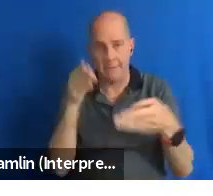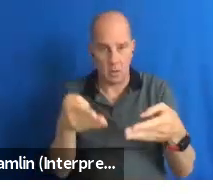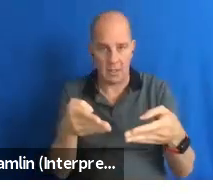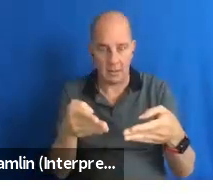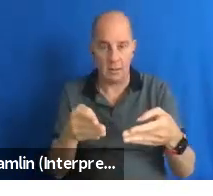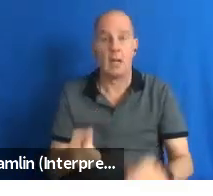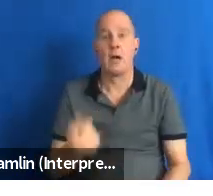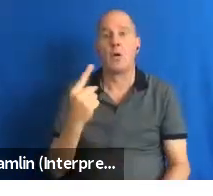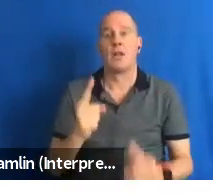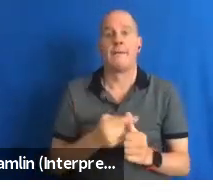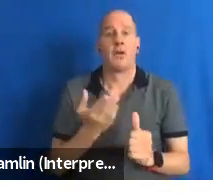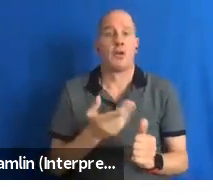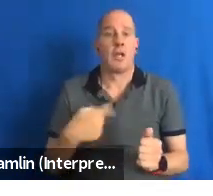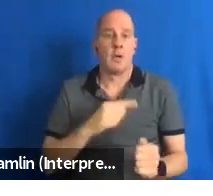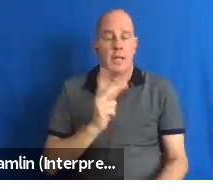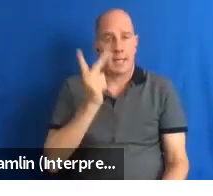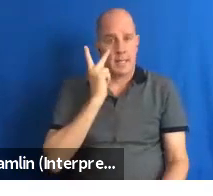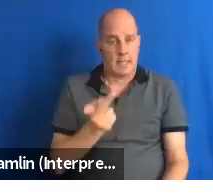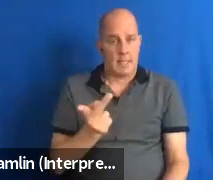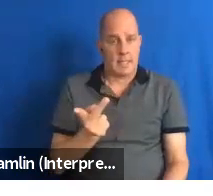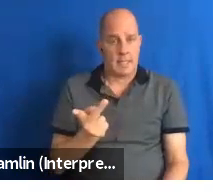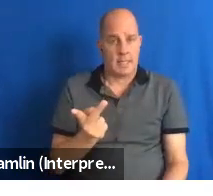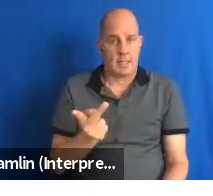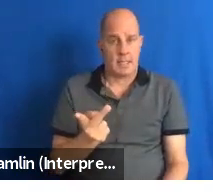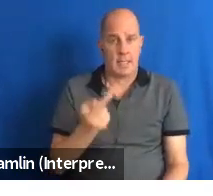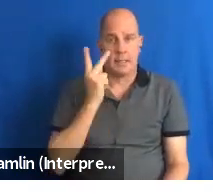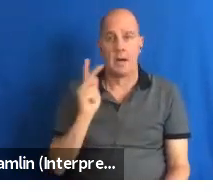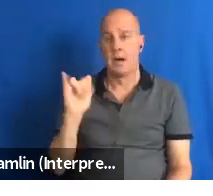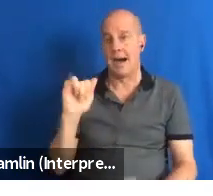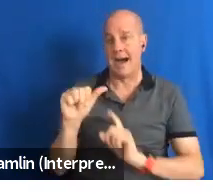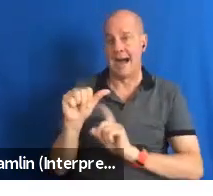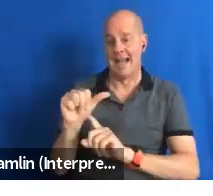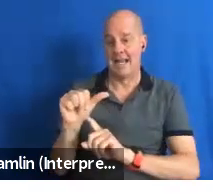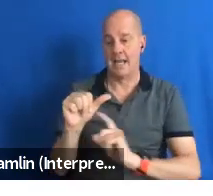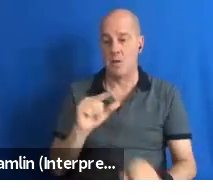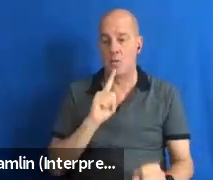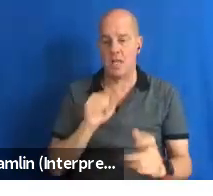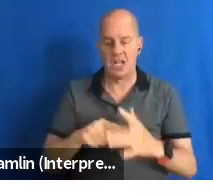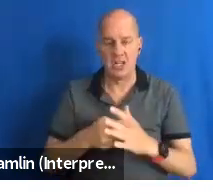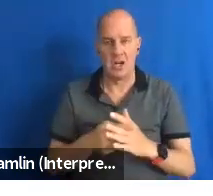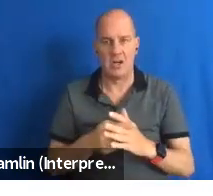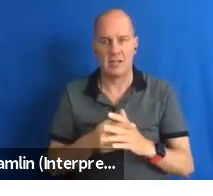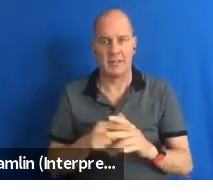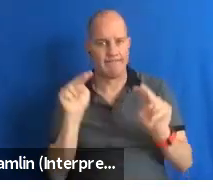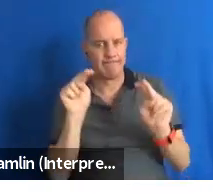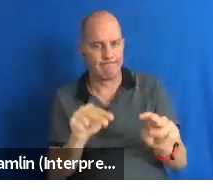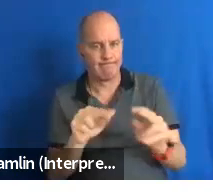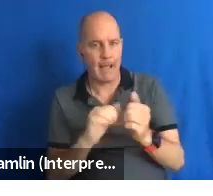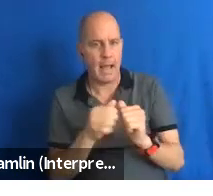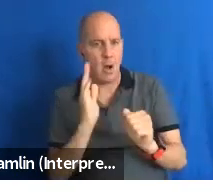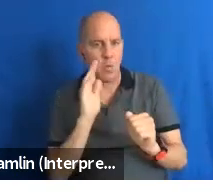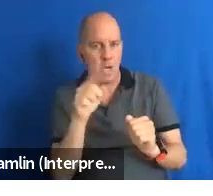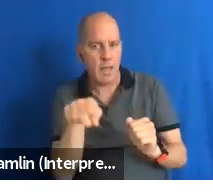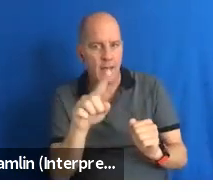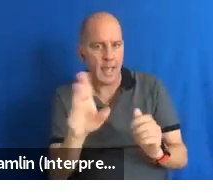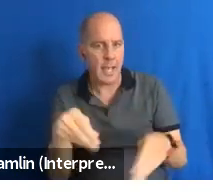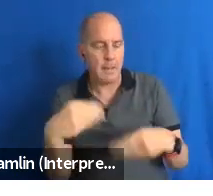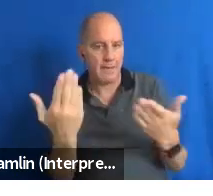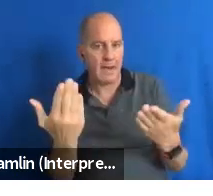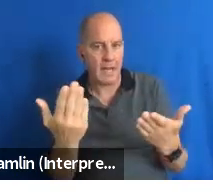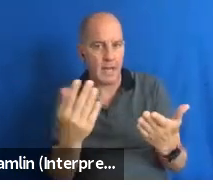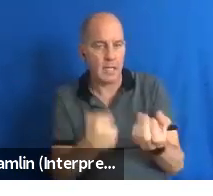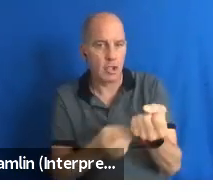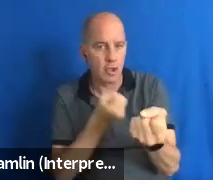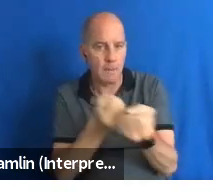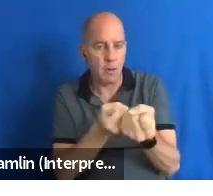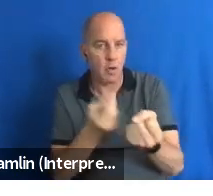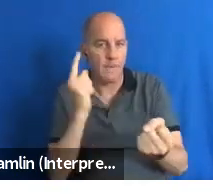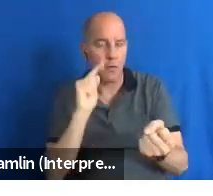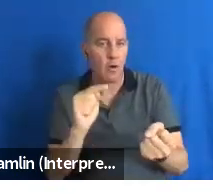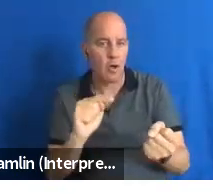the first things that we saw is we saw a how were they going to provide support for disaster season